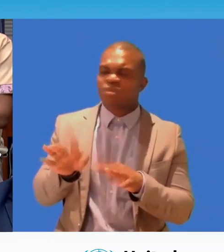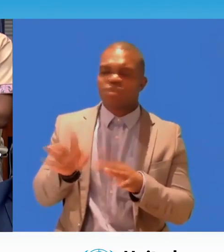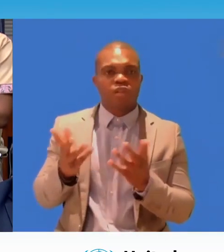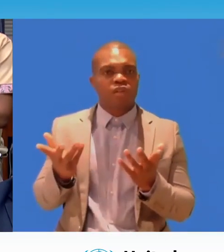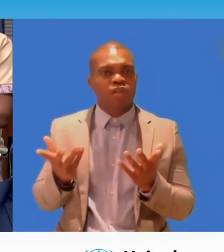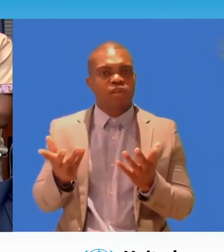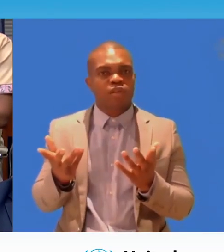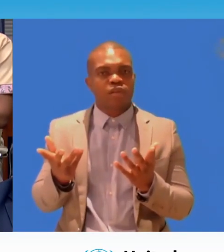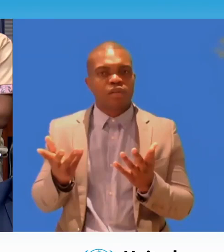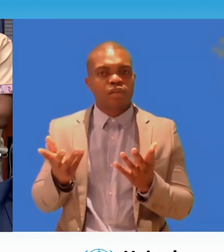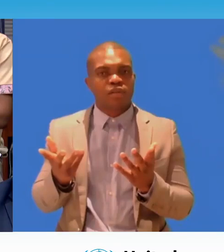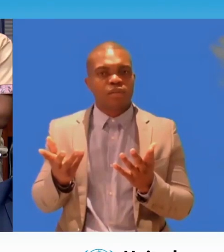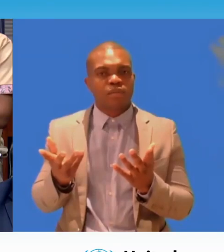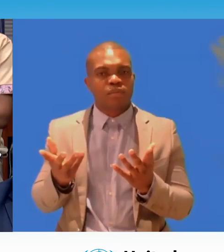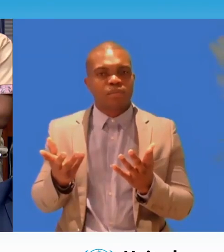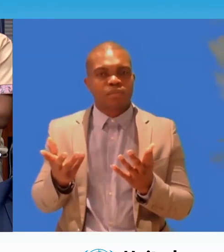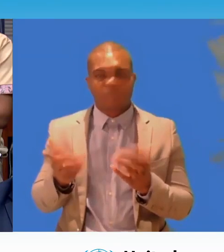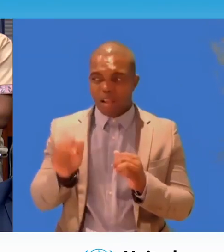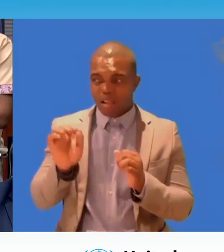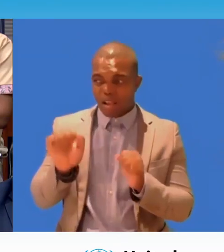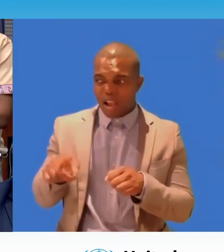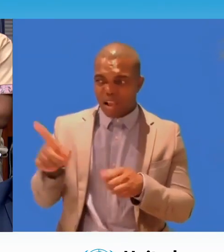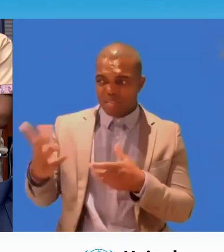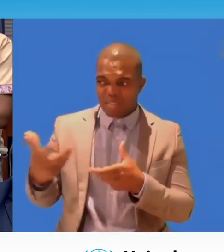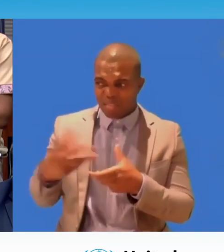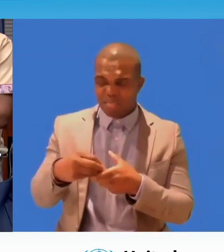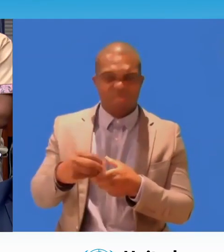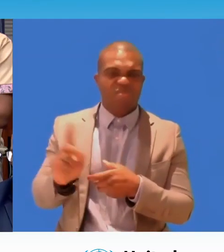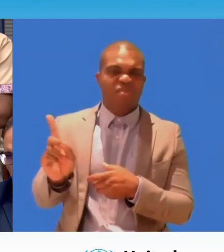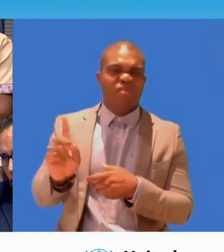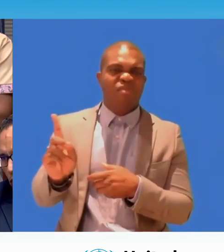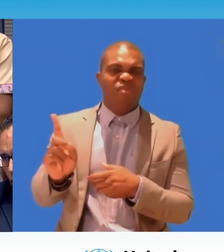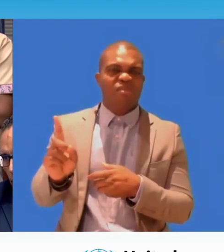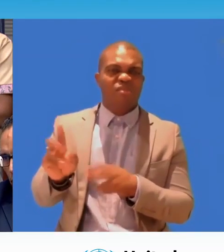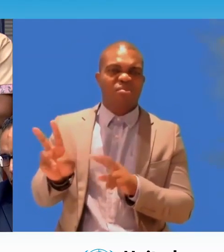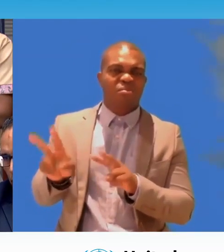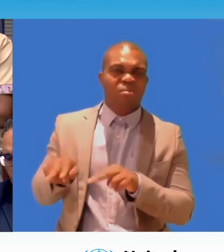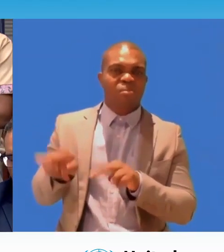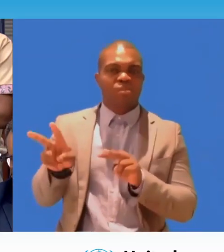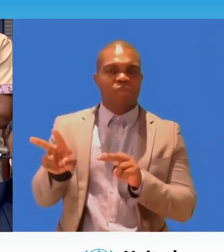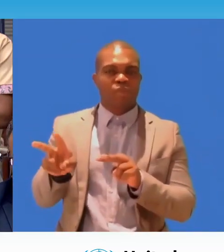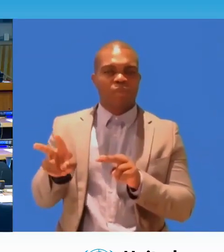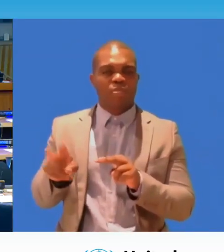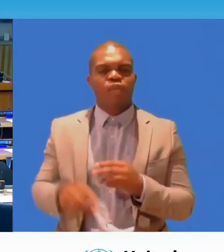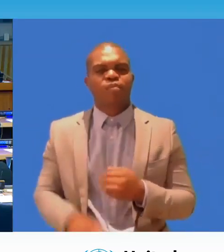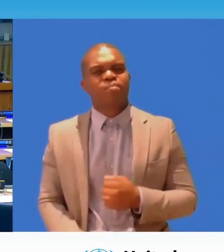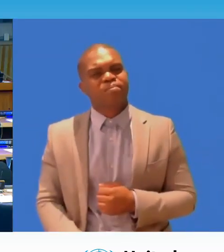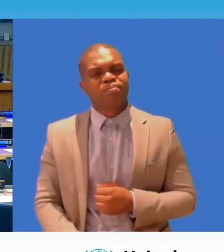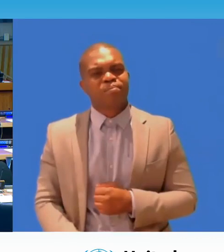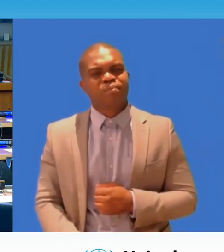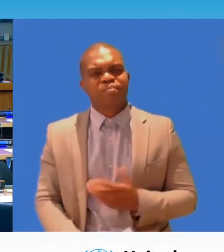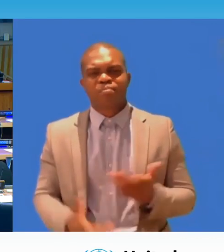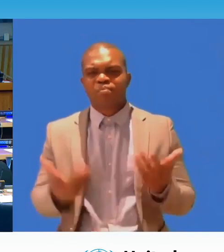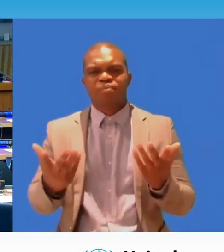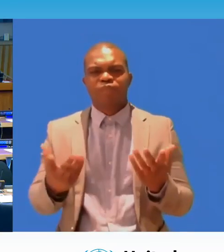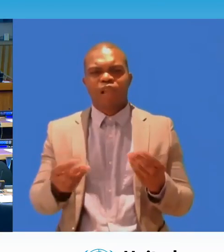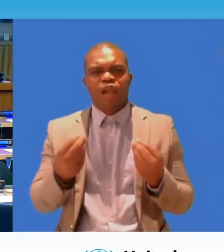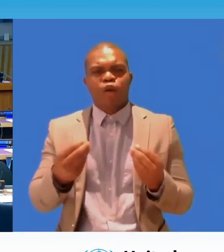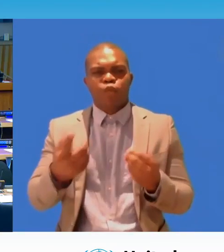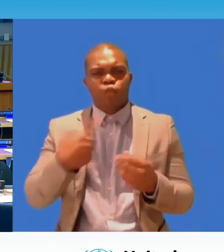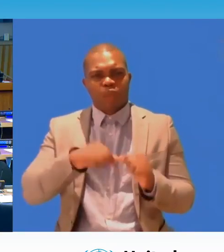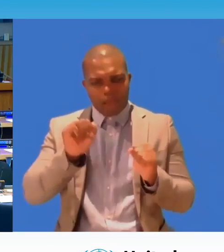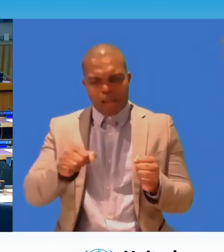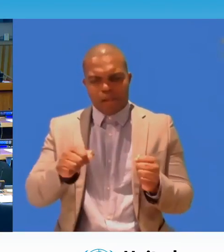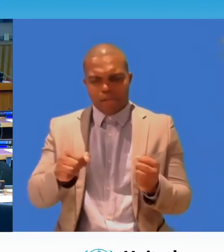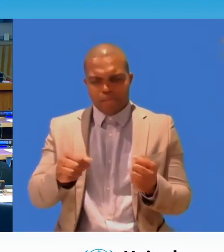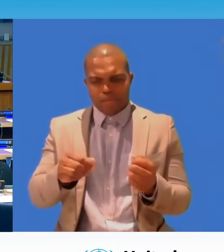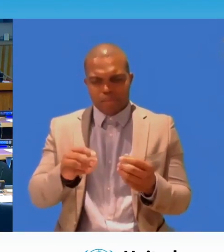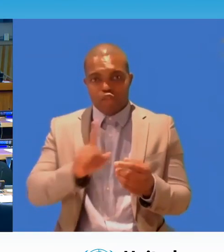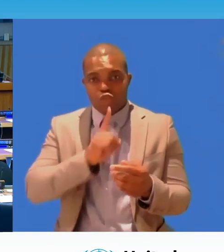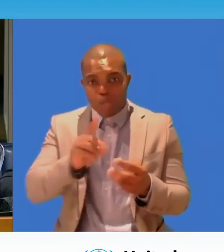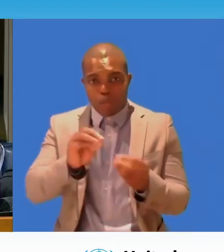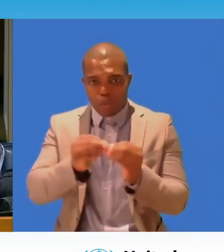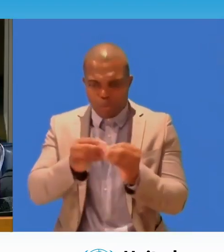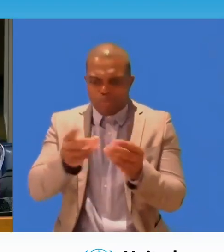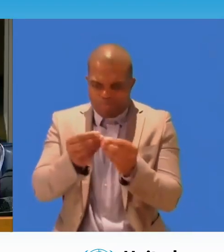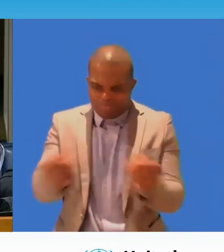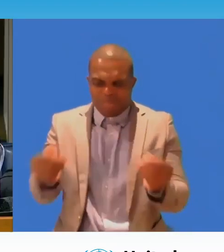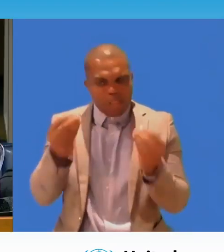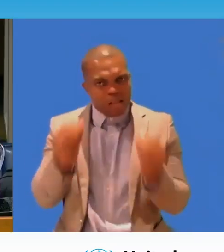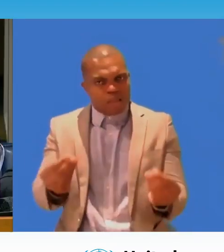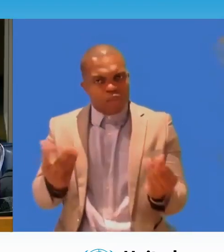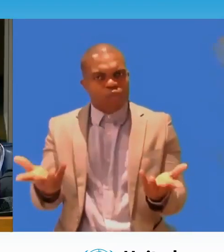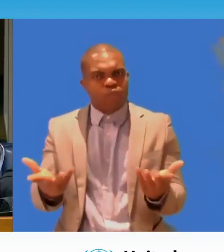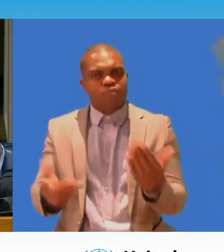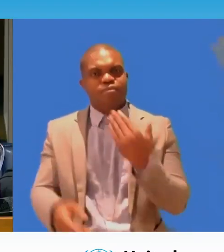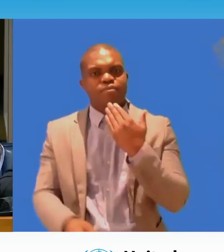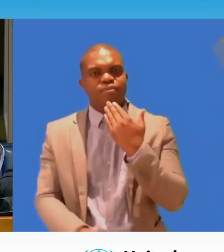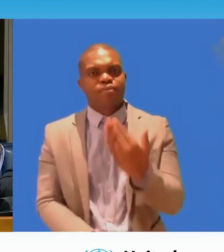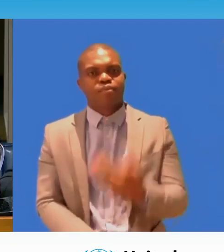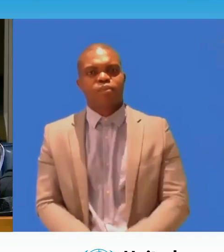to the economy what can we do and to work on this and find tangible Solutions thank you very much